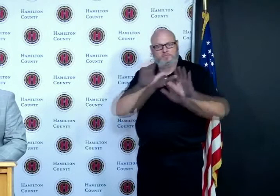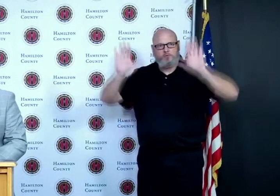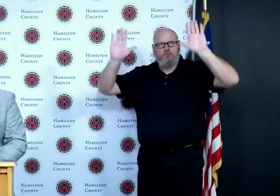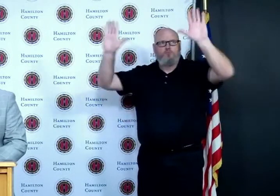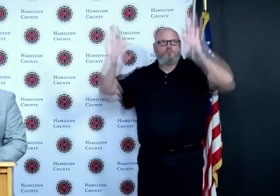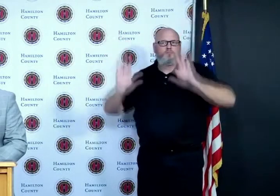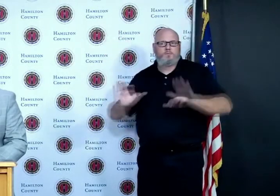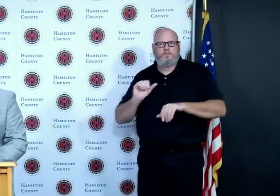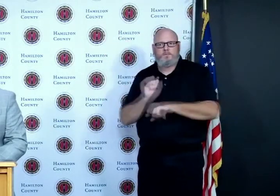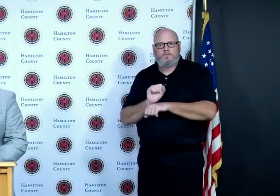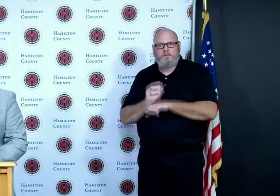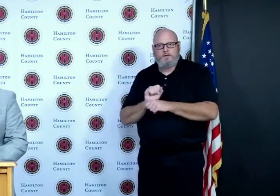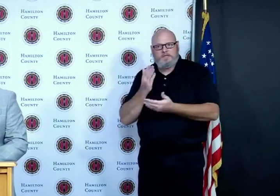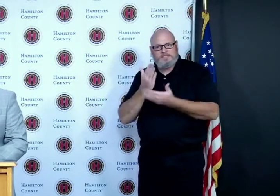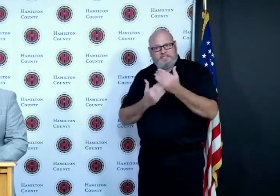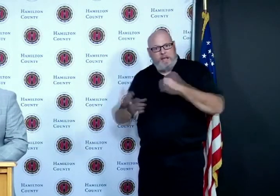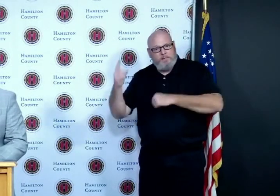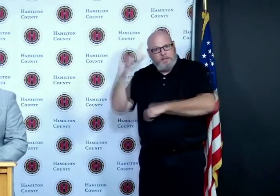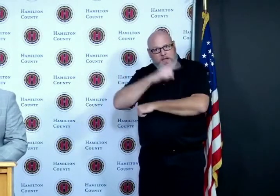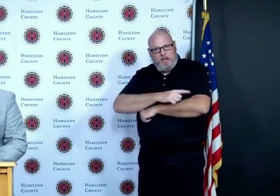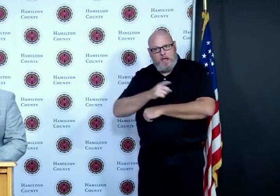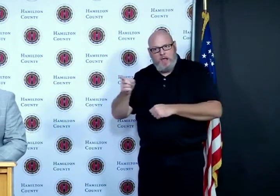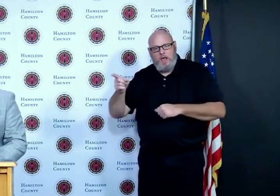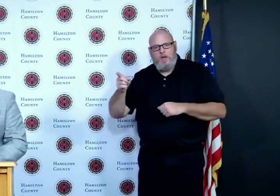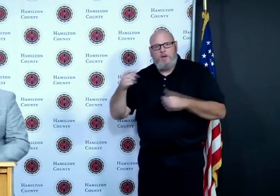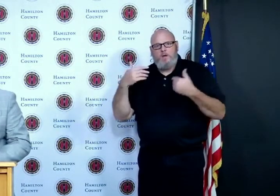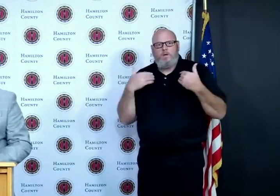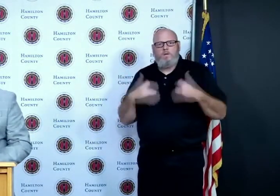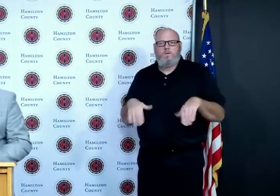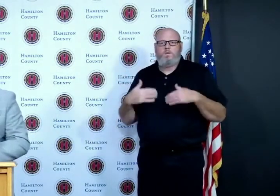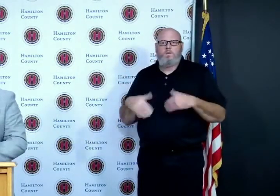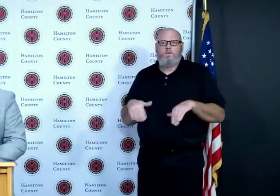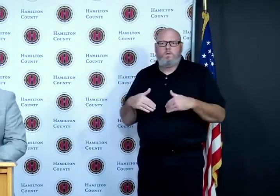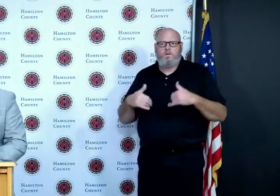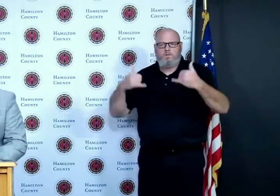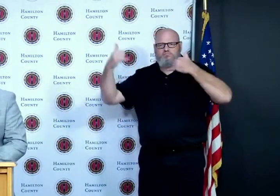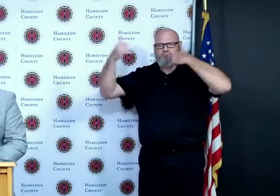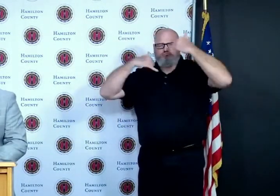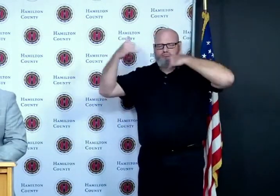we've seen but my team we have pushed through we have added we still have over a hundred